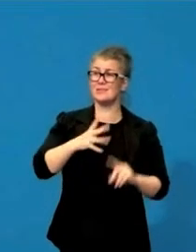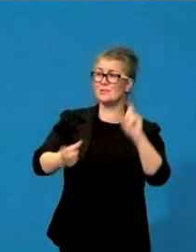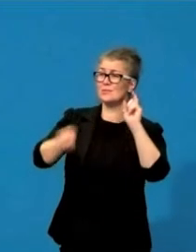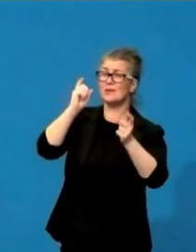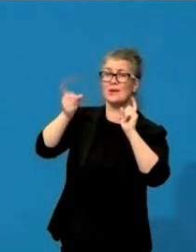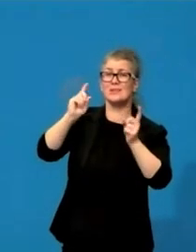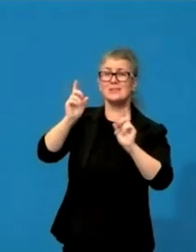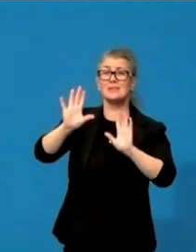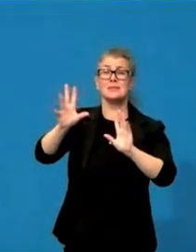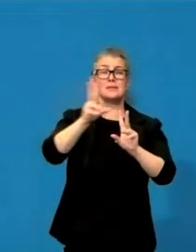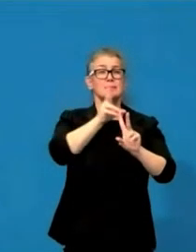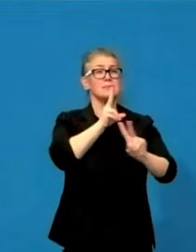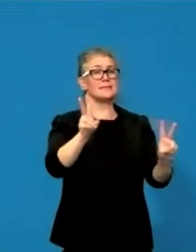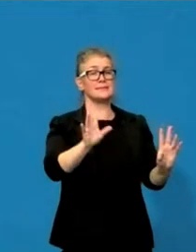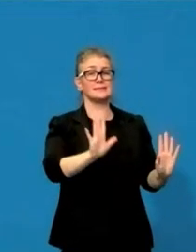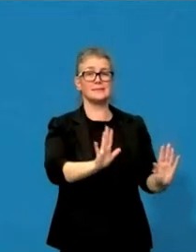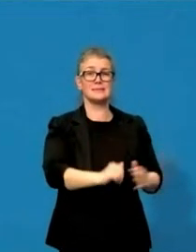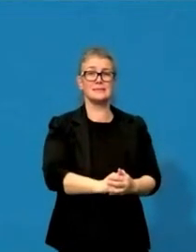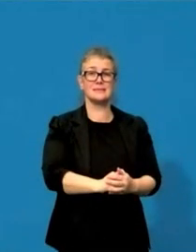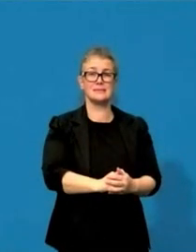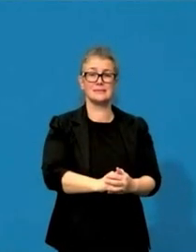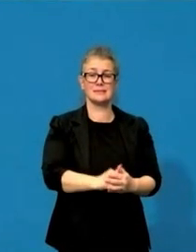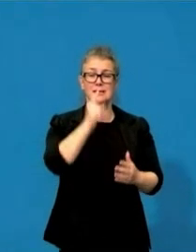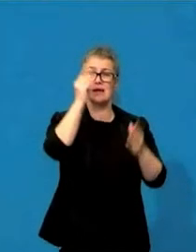anything else in town. And you just feel free at the river.